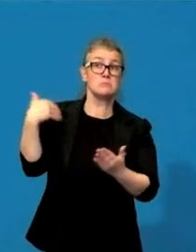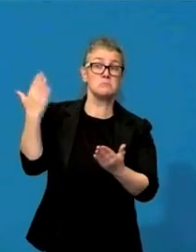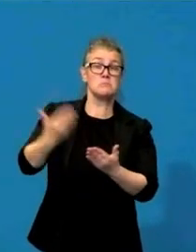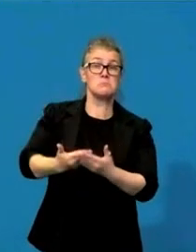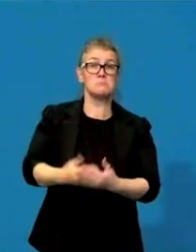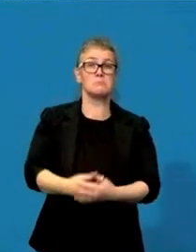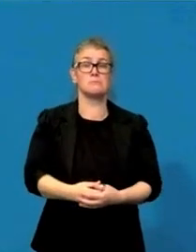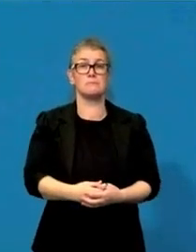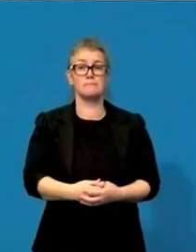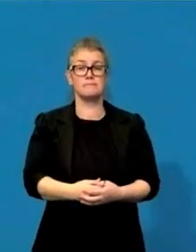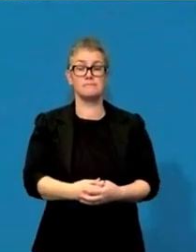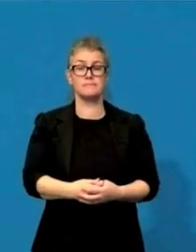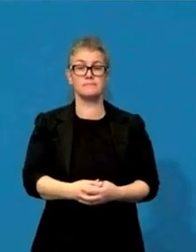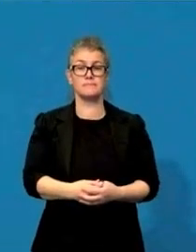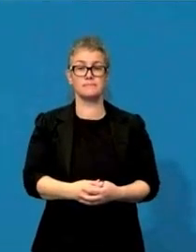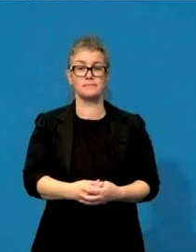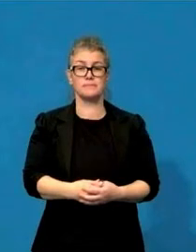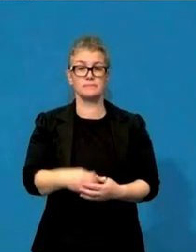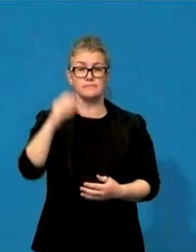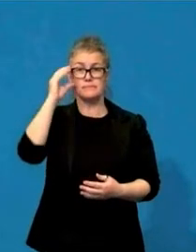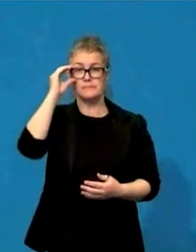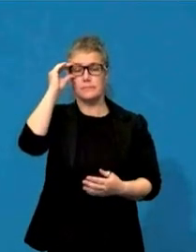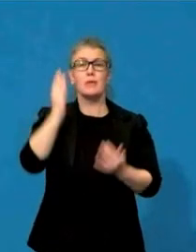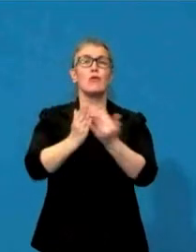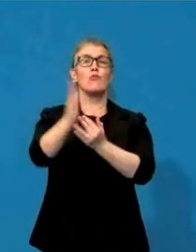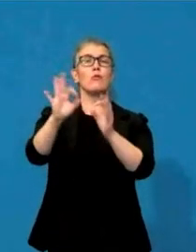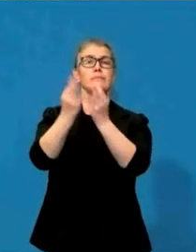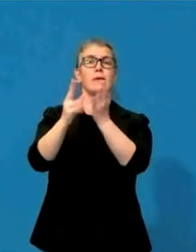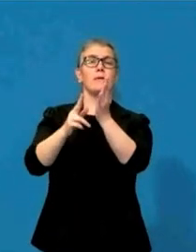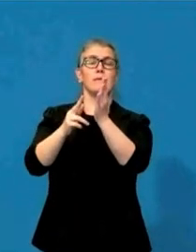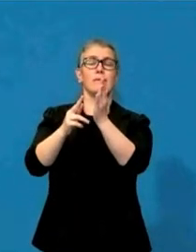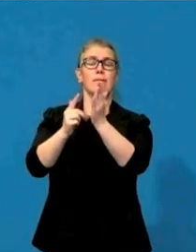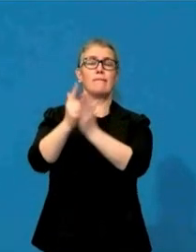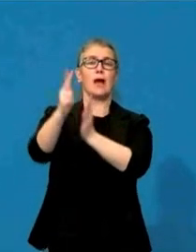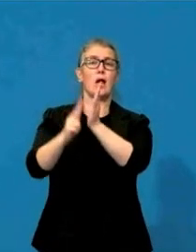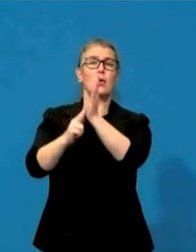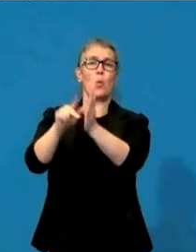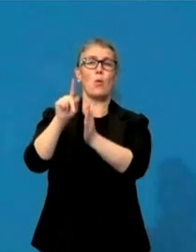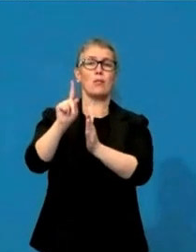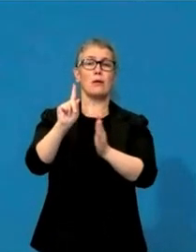through Far North, but their bus hasn't been able to take her.